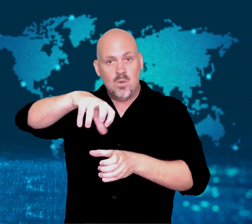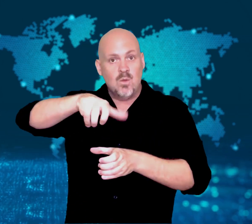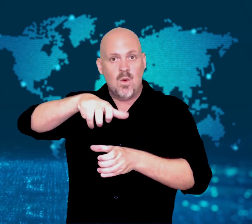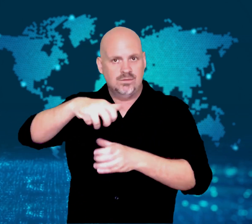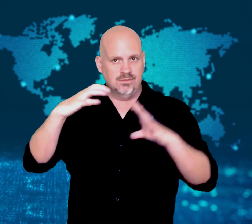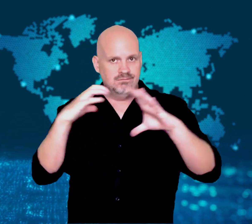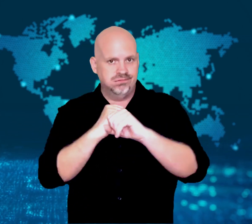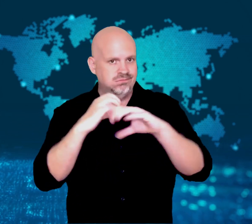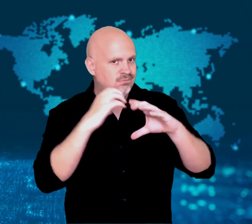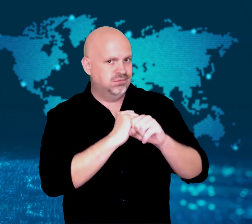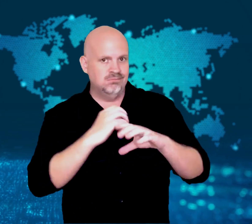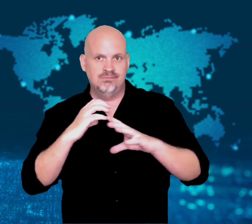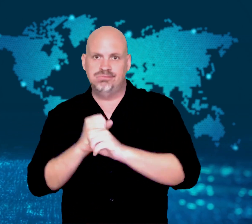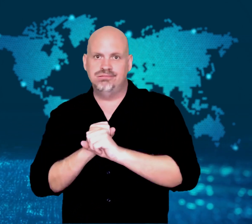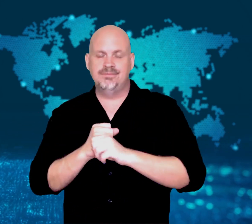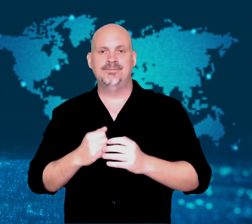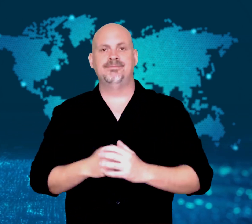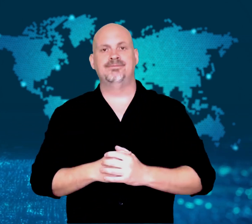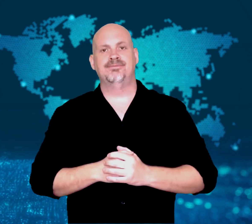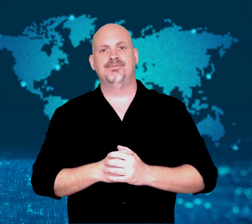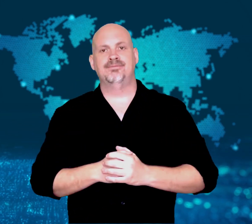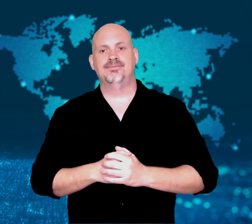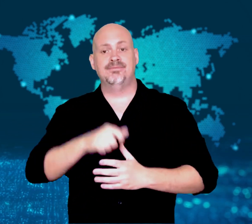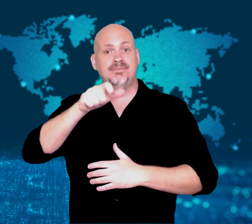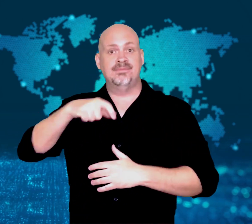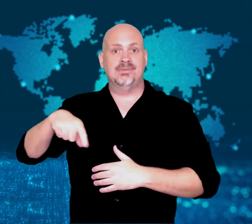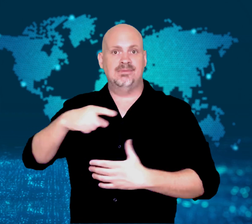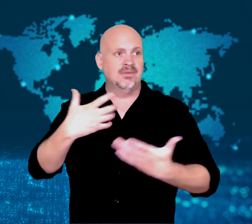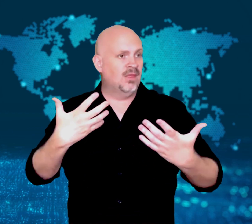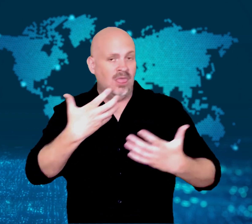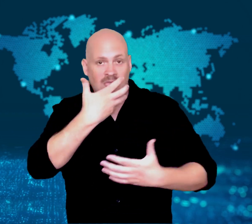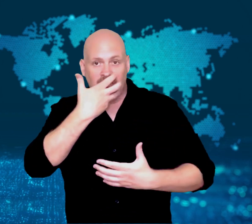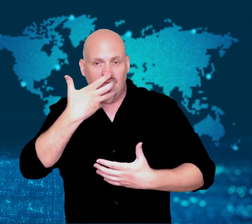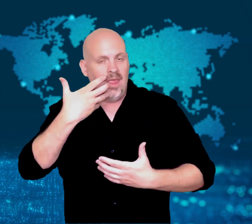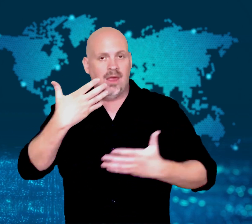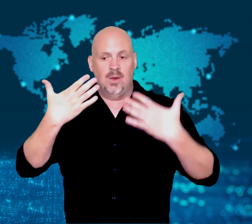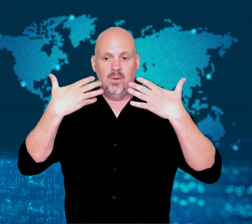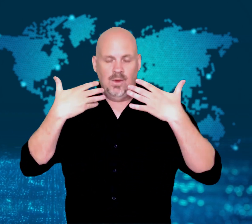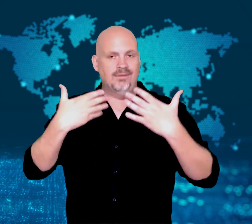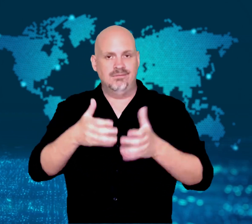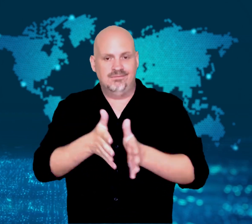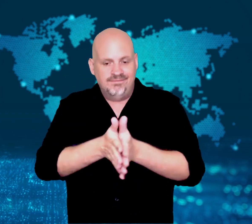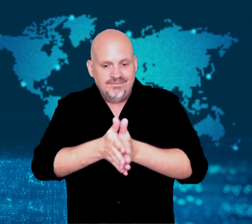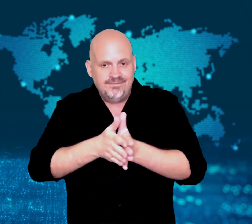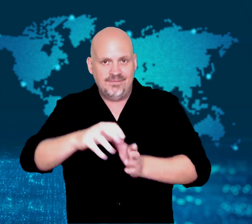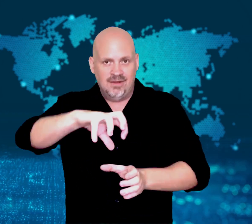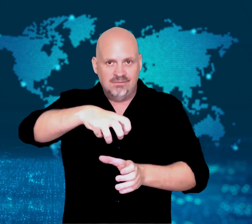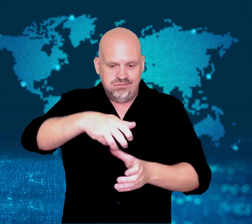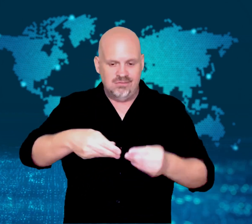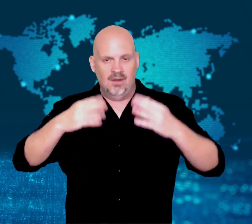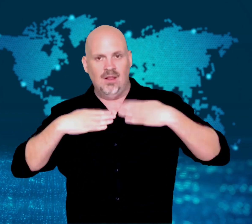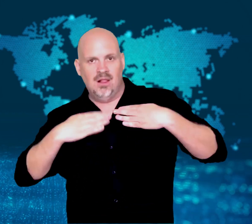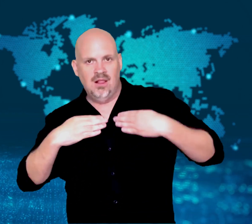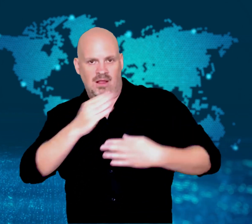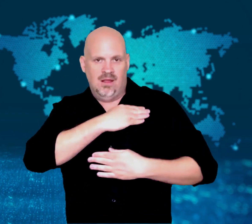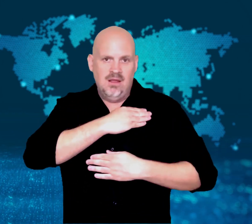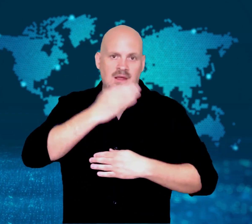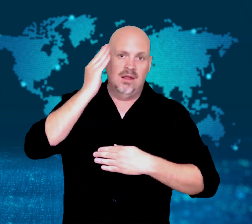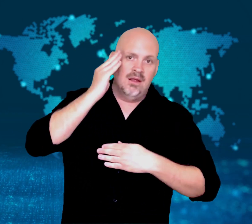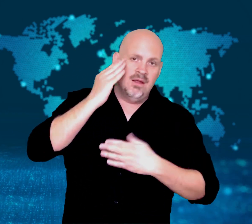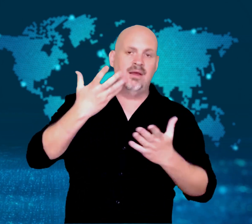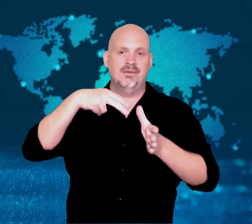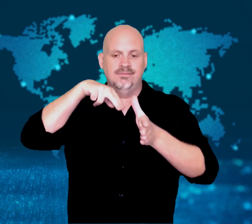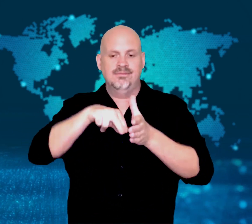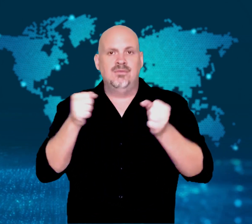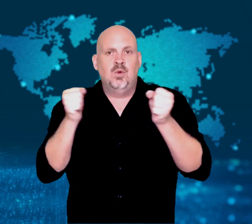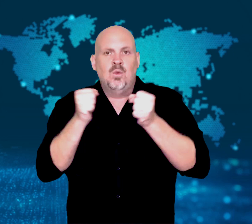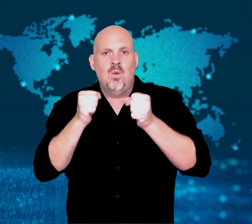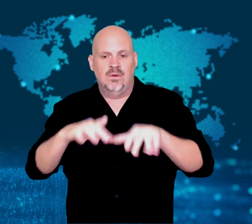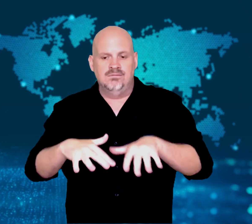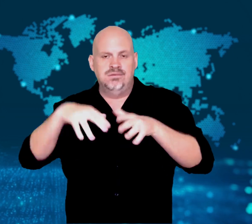There have also been power and water shortages.